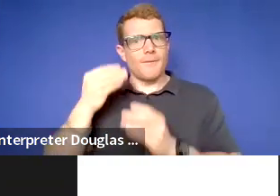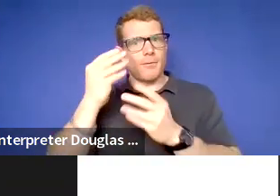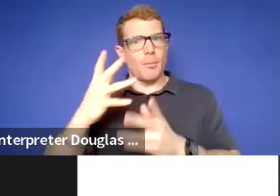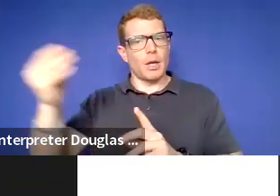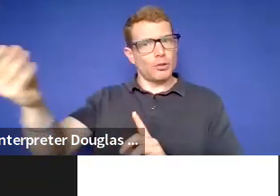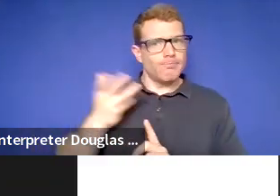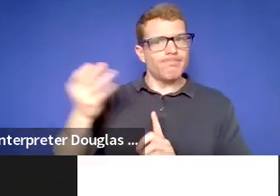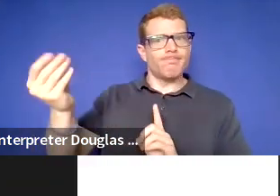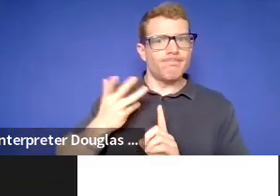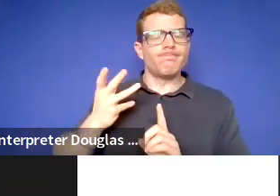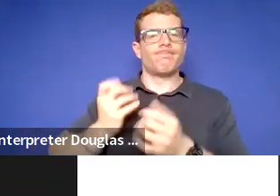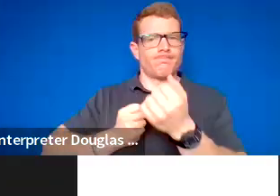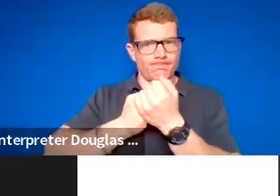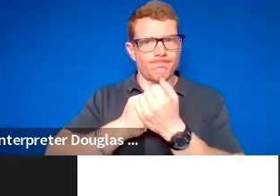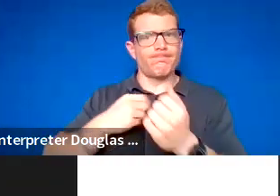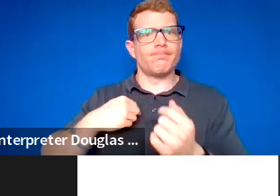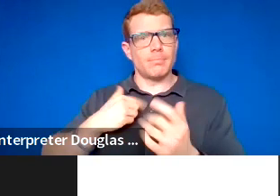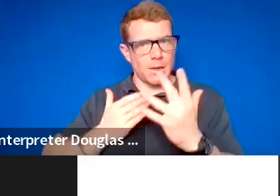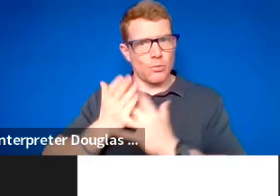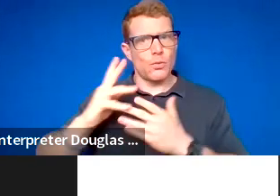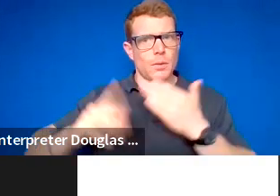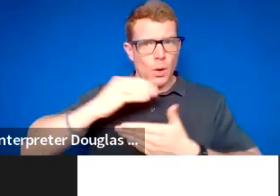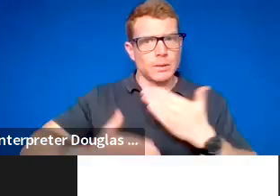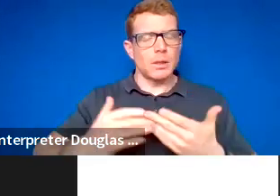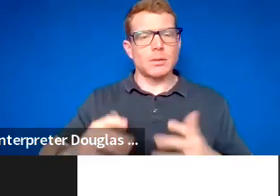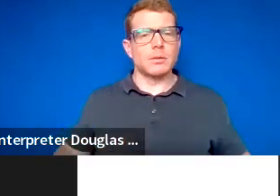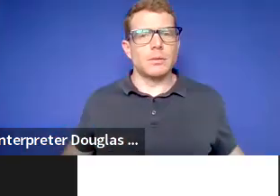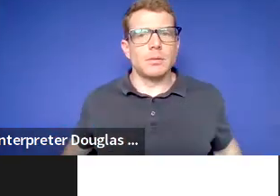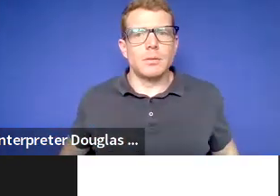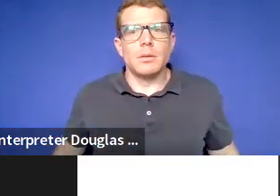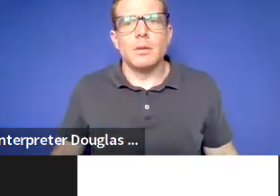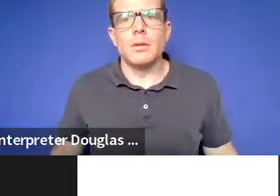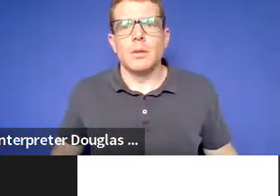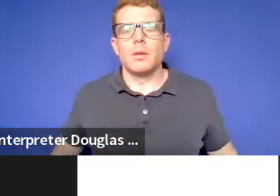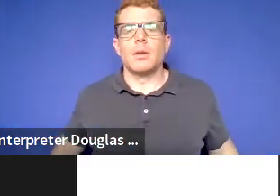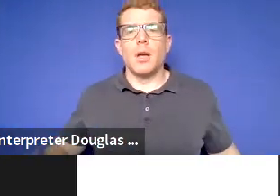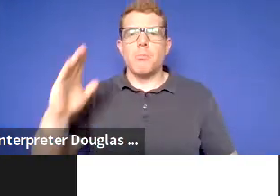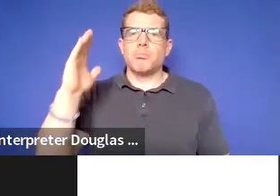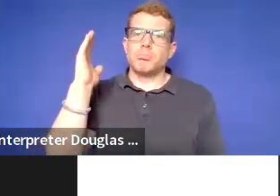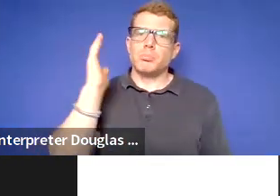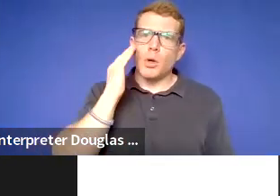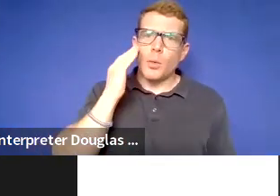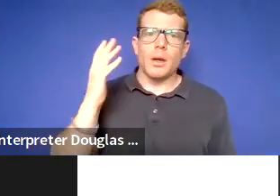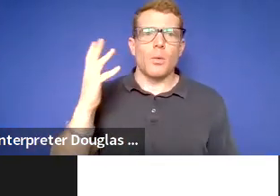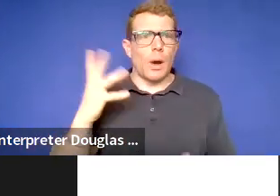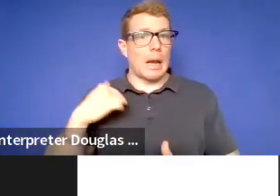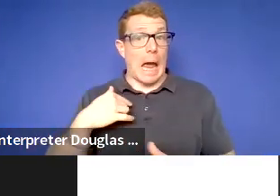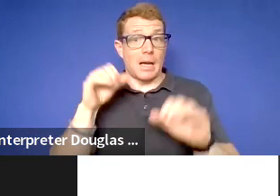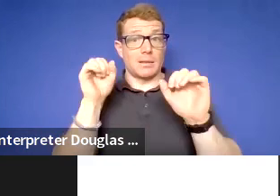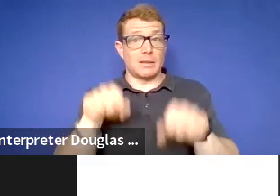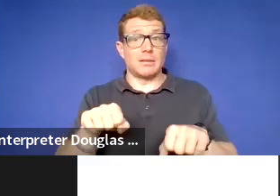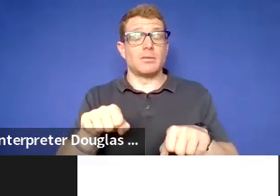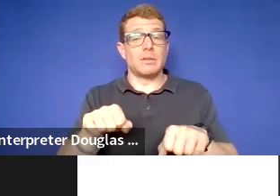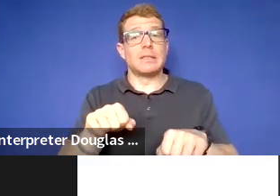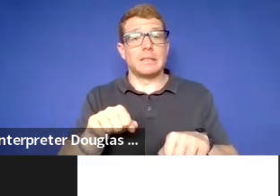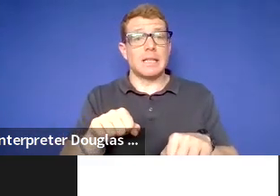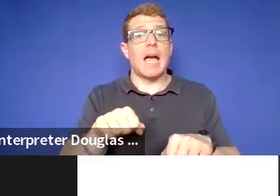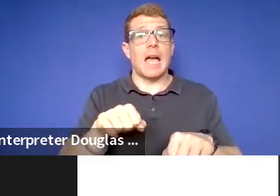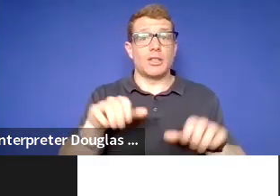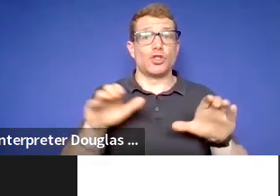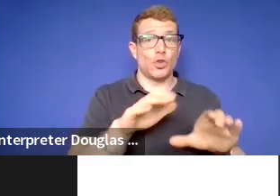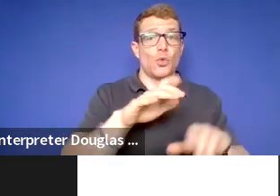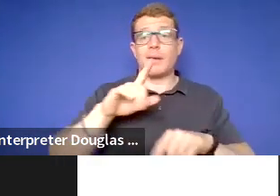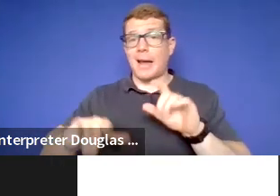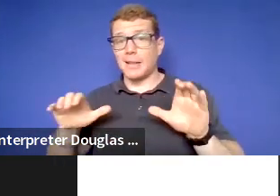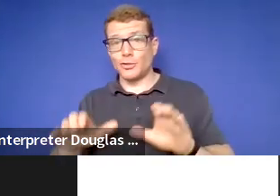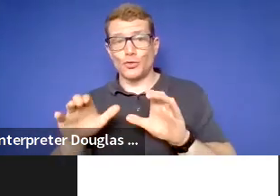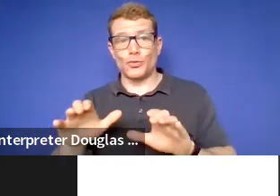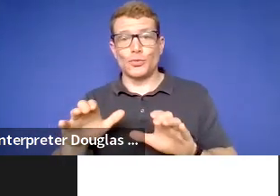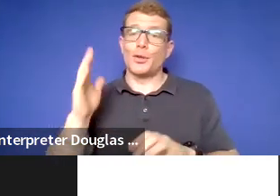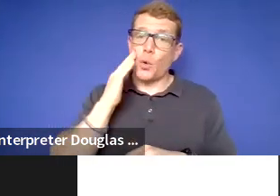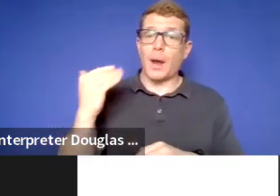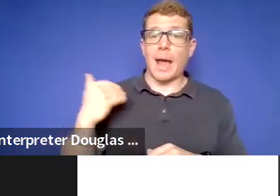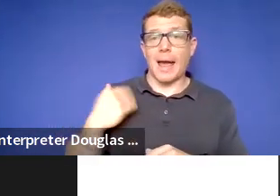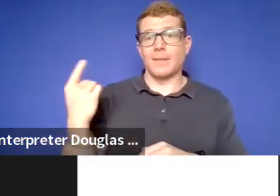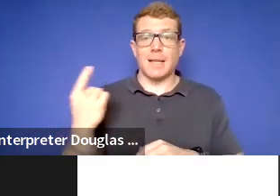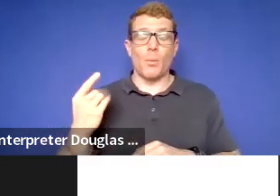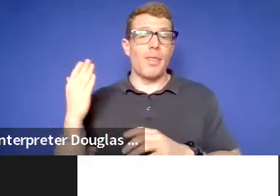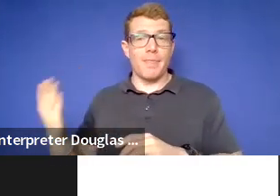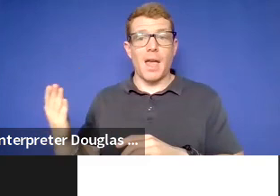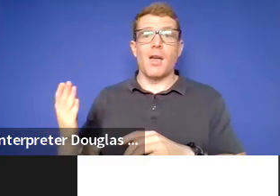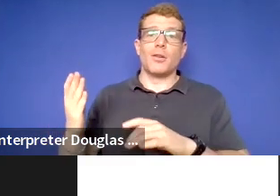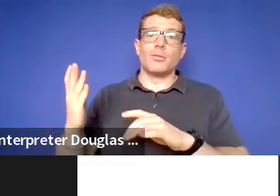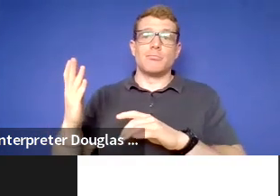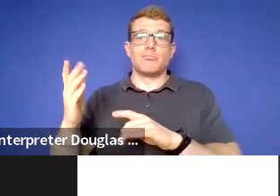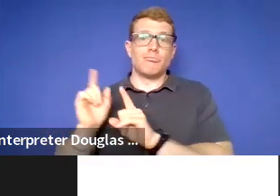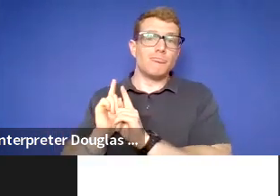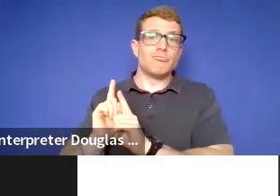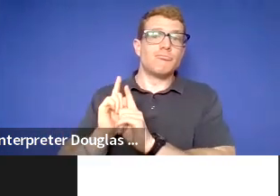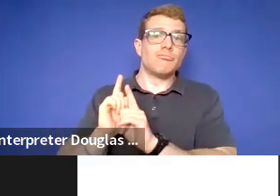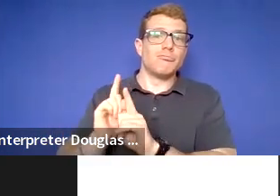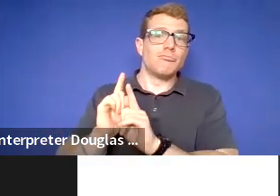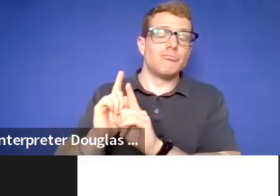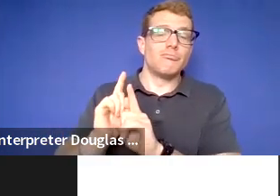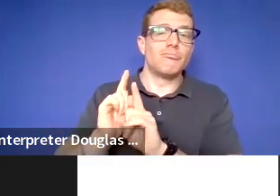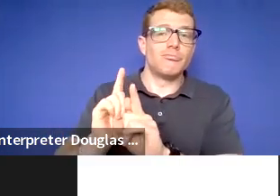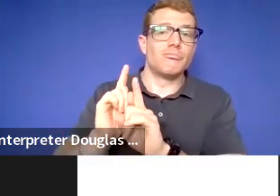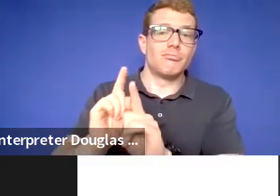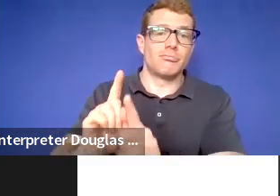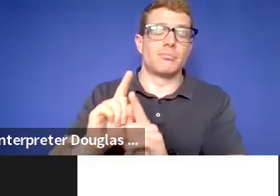Just having the knowledge that of what I was able to do was a huge help. and it was just really wonderful to have somebody in my corner, and that I didn't feel judged i'm just knowing that y'all are there that if I do come